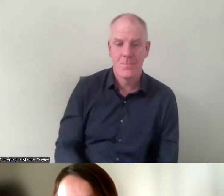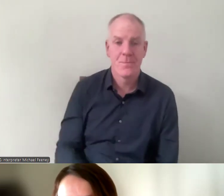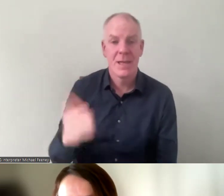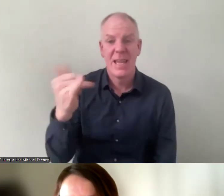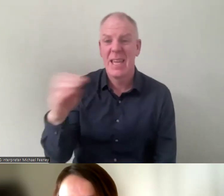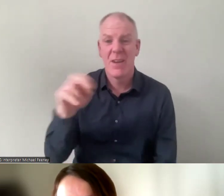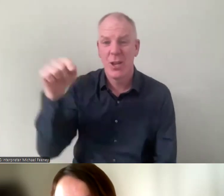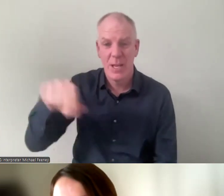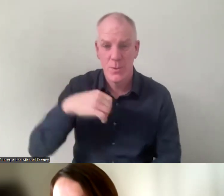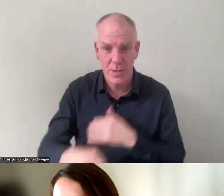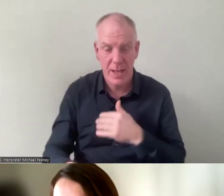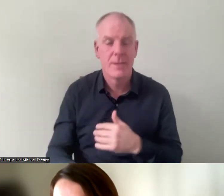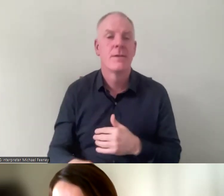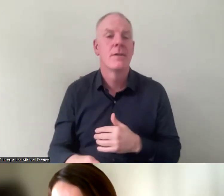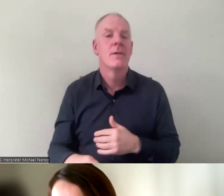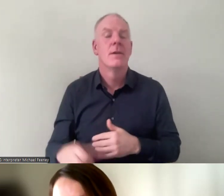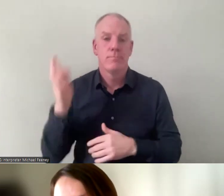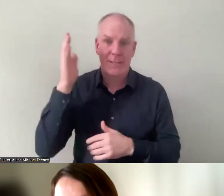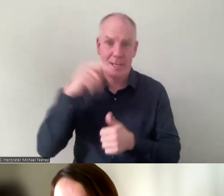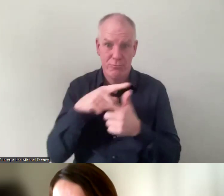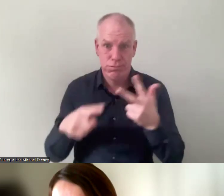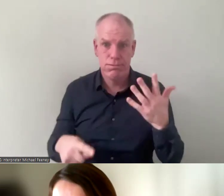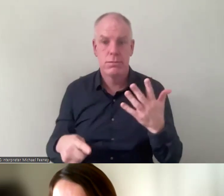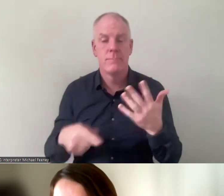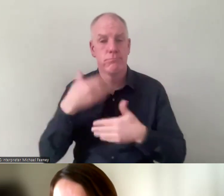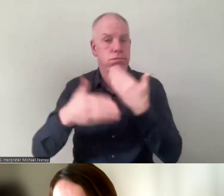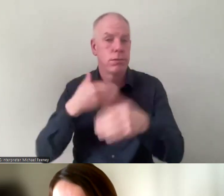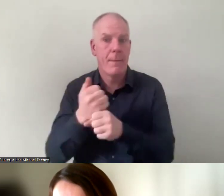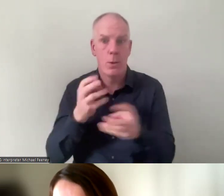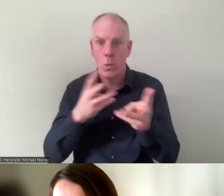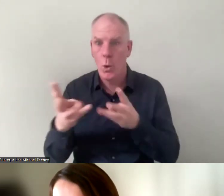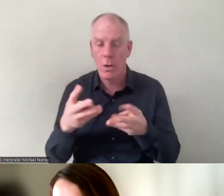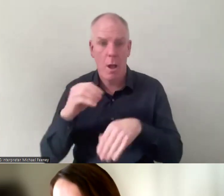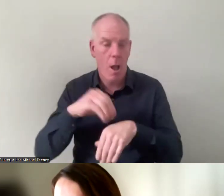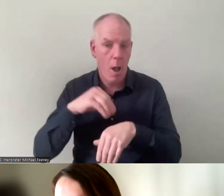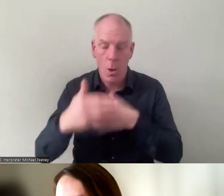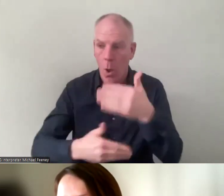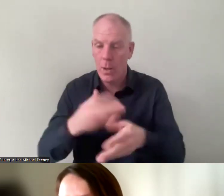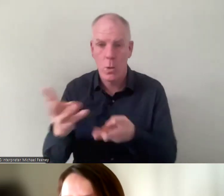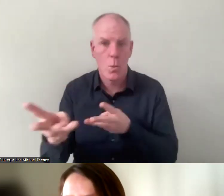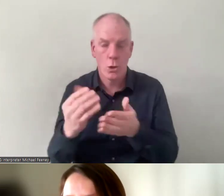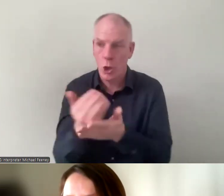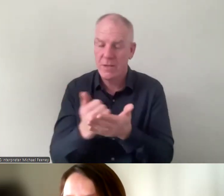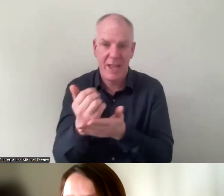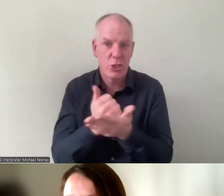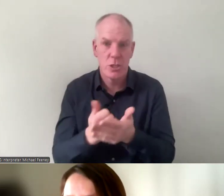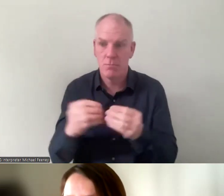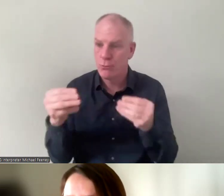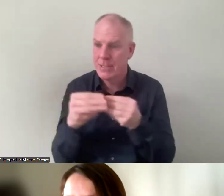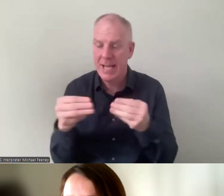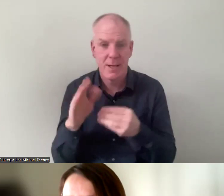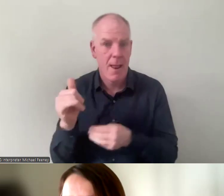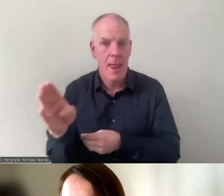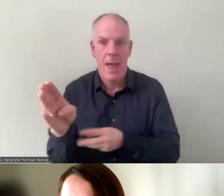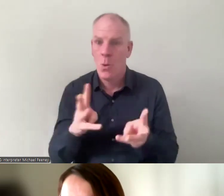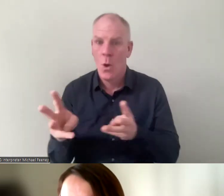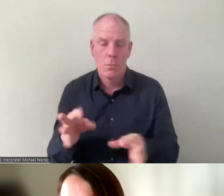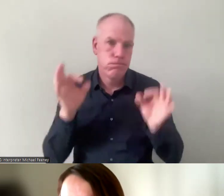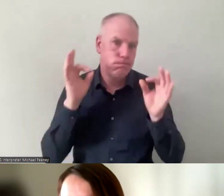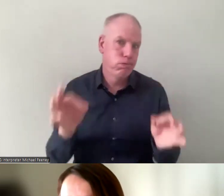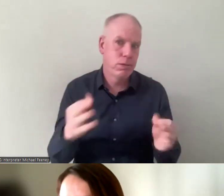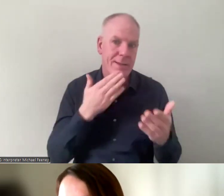today, for your presentations, for your work on this show for your ongoing work in conservation and in the lab. It's truly greatly appreciated. And thank you so much to